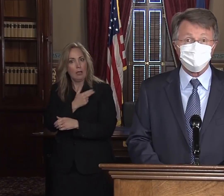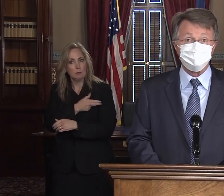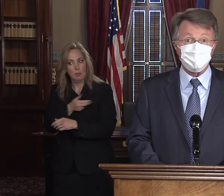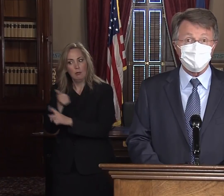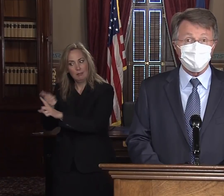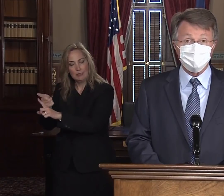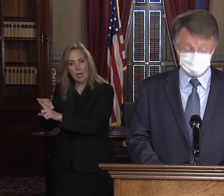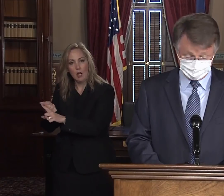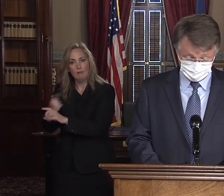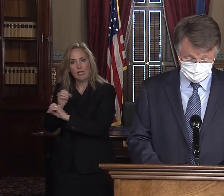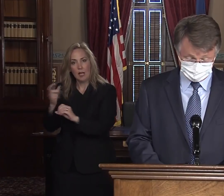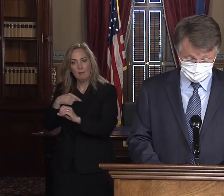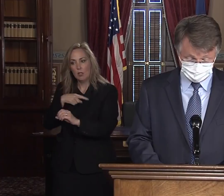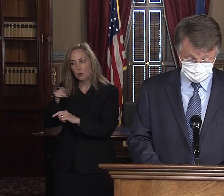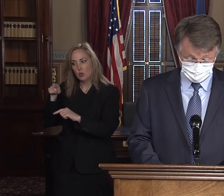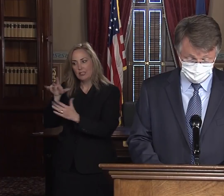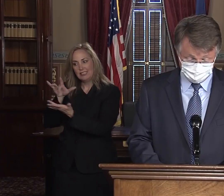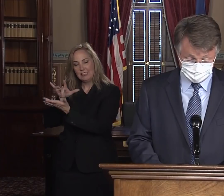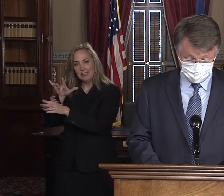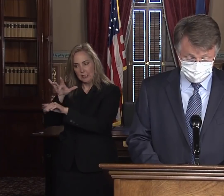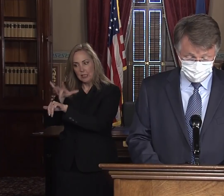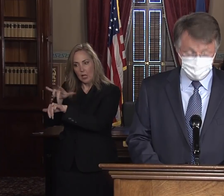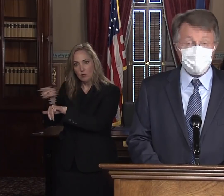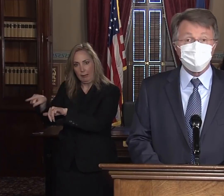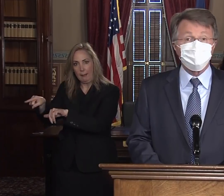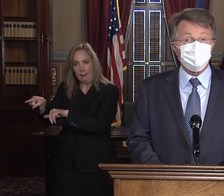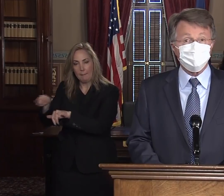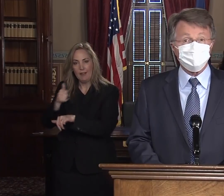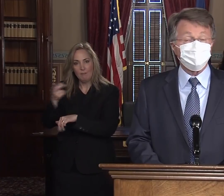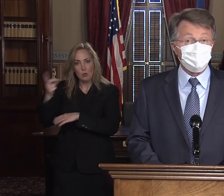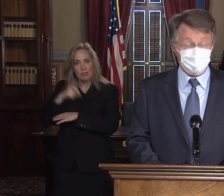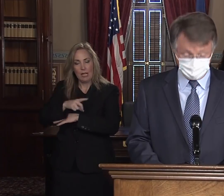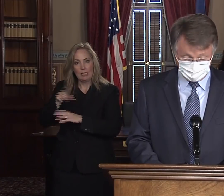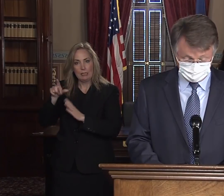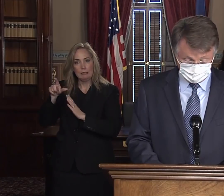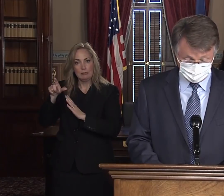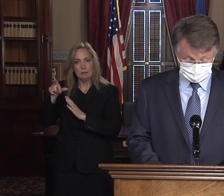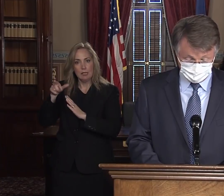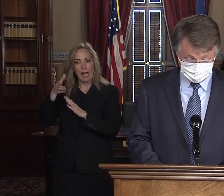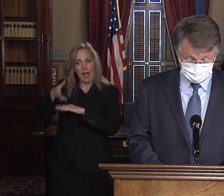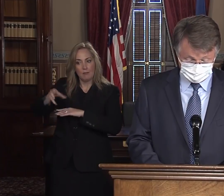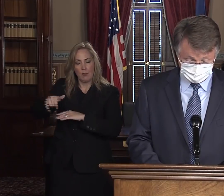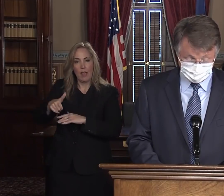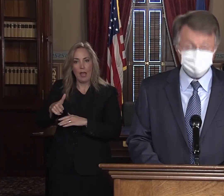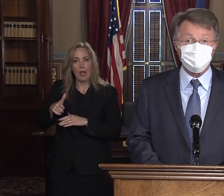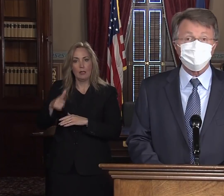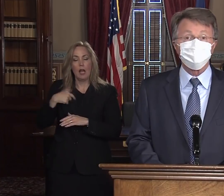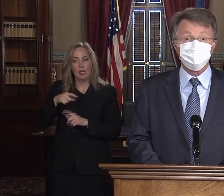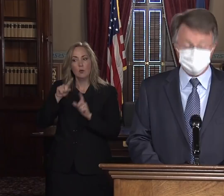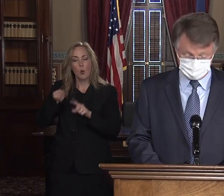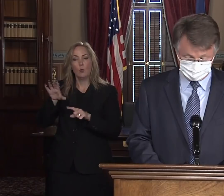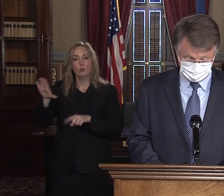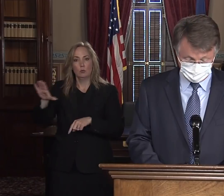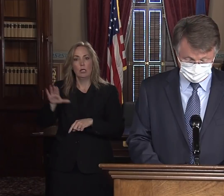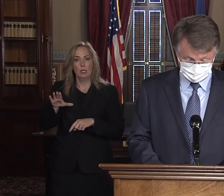WITHIN A FEW DAYS, HE WAS IN THE HOSPITAL WHERE NONE OF US NOR HIS FAMILY COULD TOUCH HIM AND JUST A FEW DAYS LATER THAN THAT,